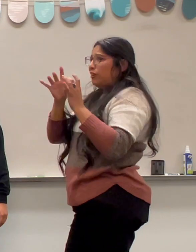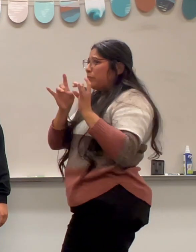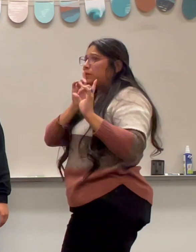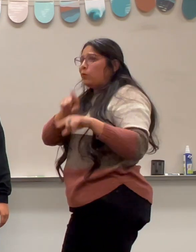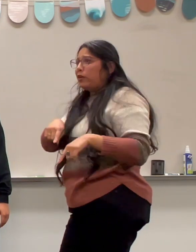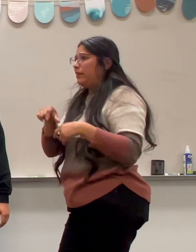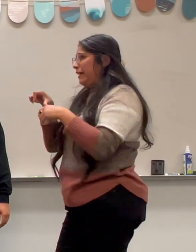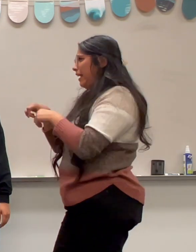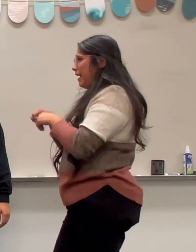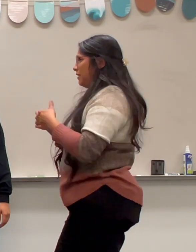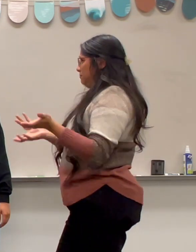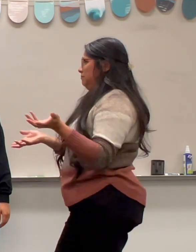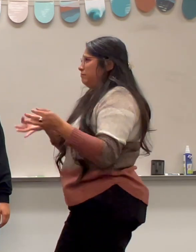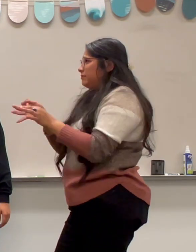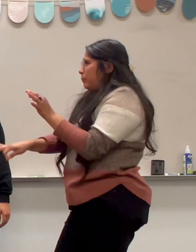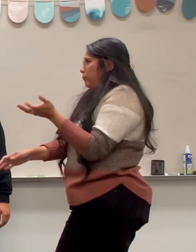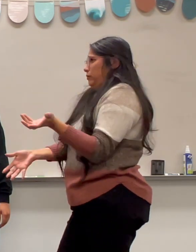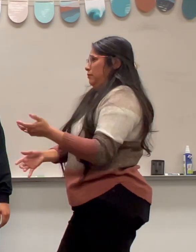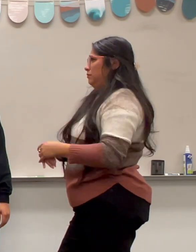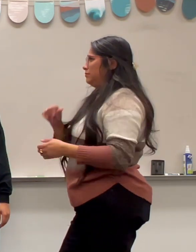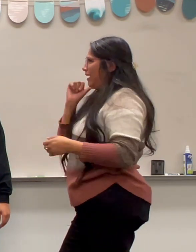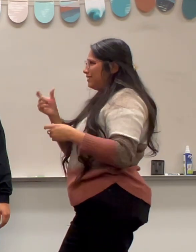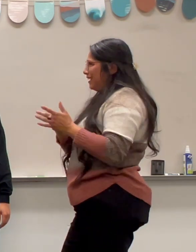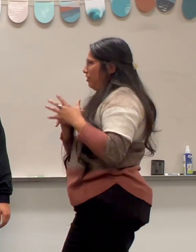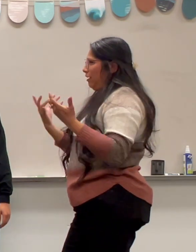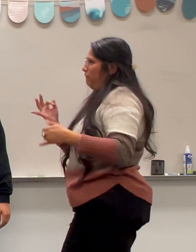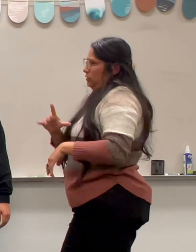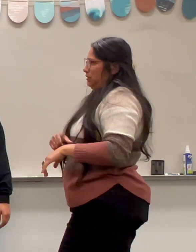that simple interaction back and forth whether it's you know like my experience at Starbucks and